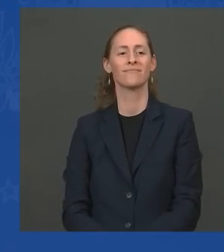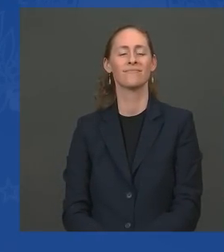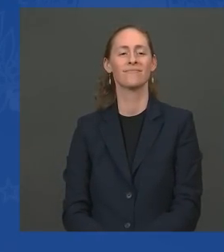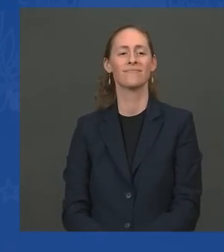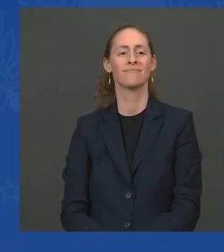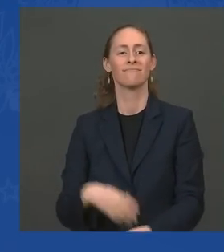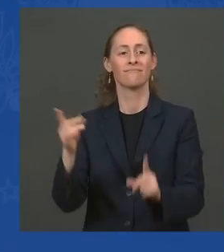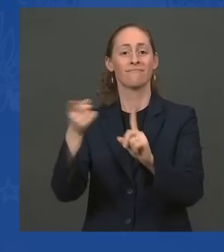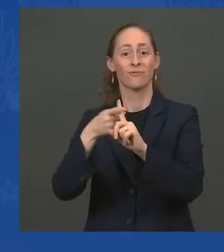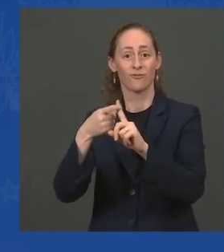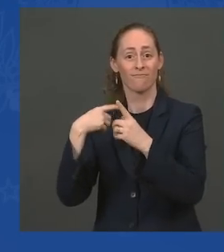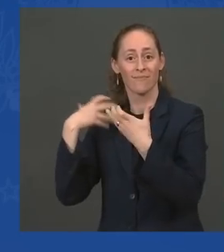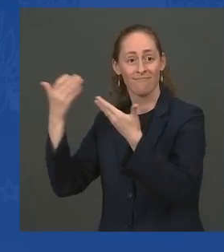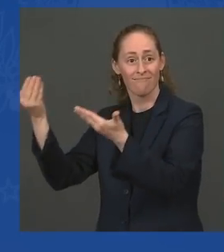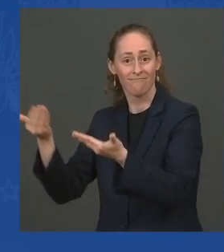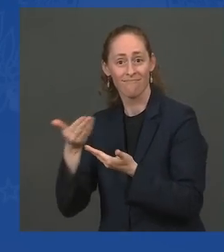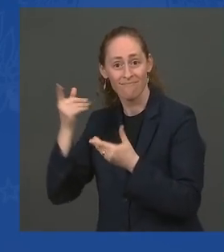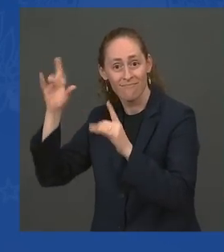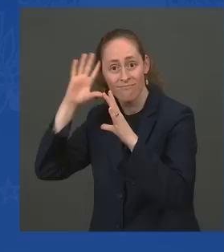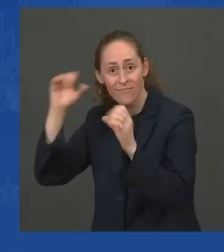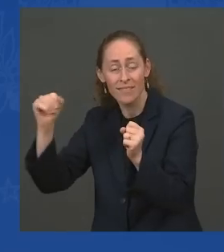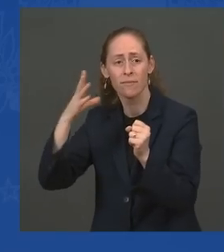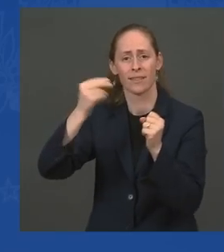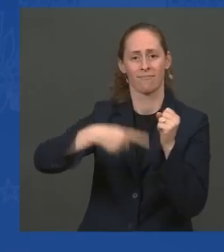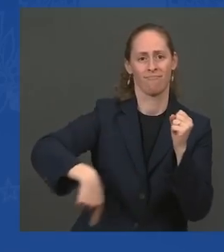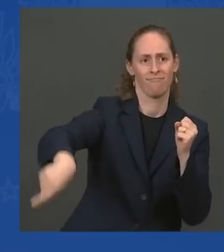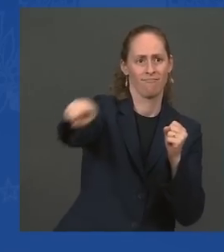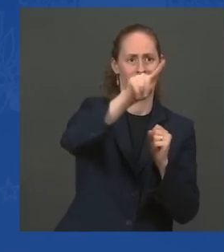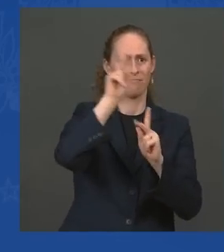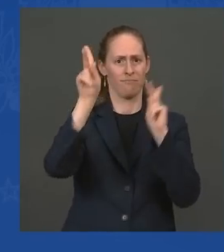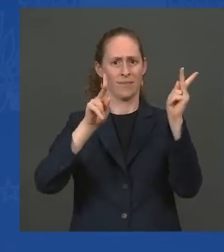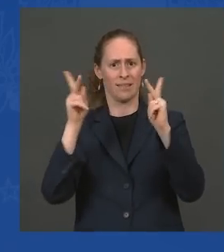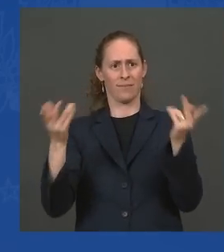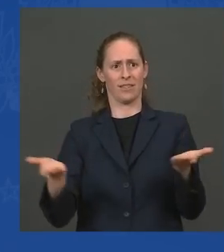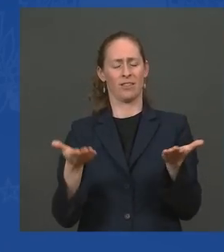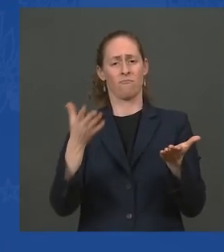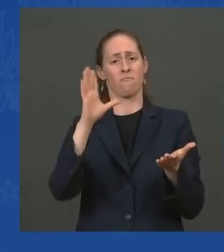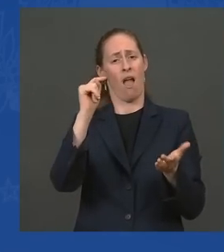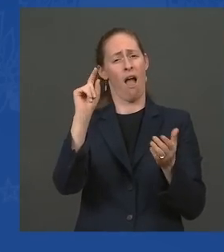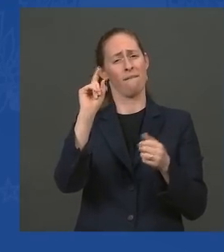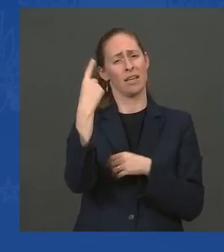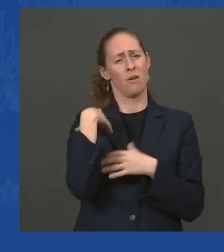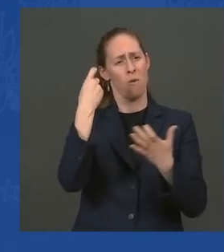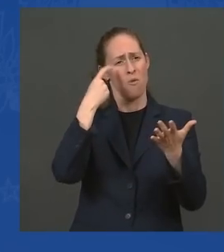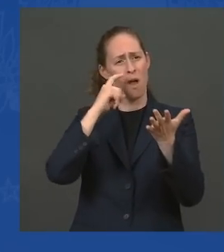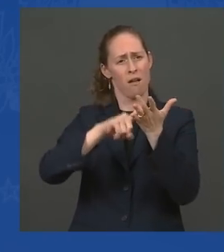I really want to recognize our talented and dedicated employees are GMT members